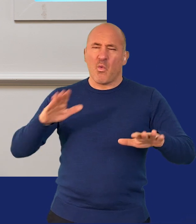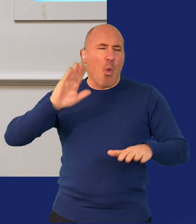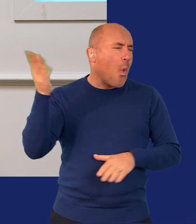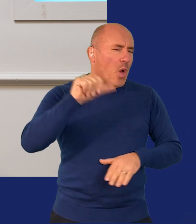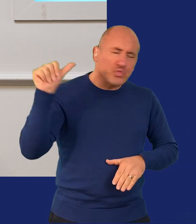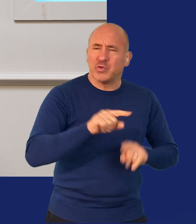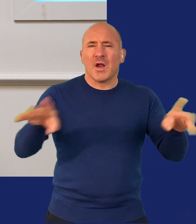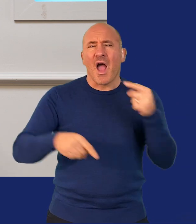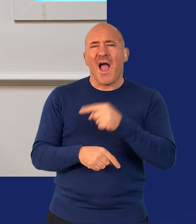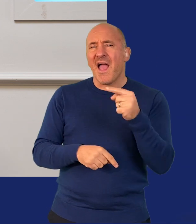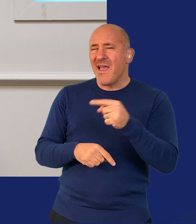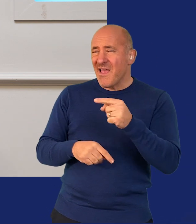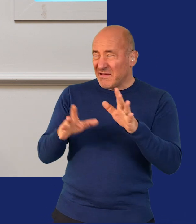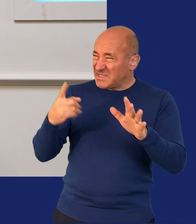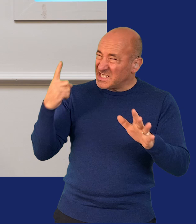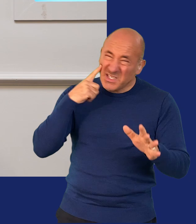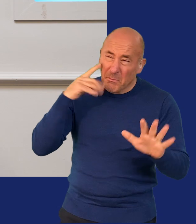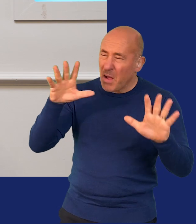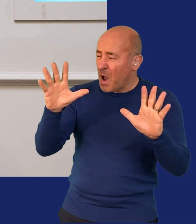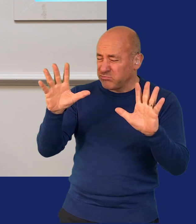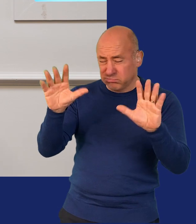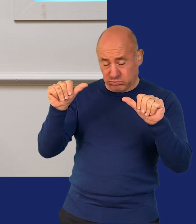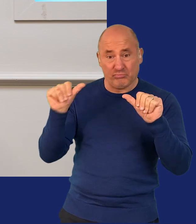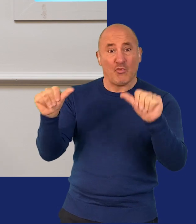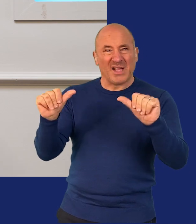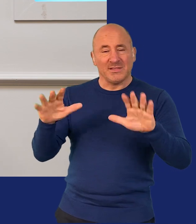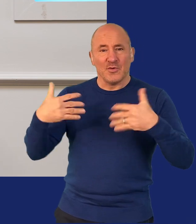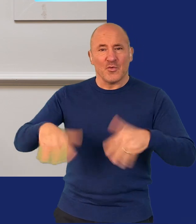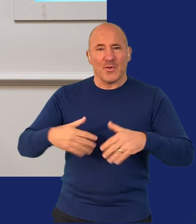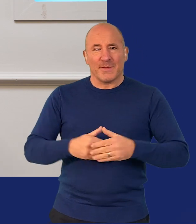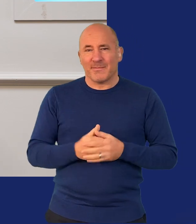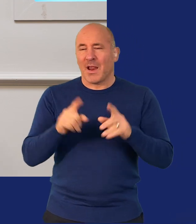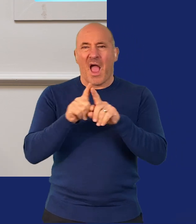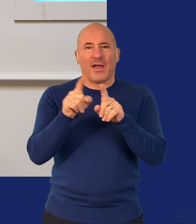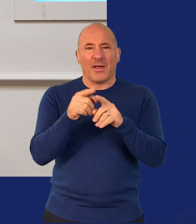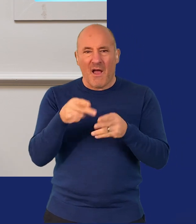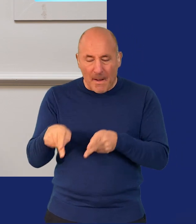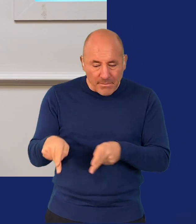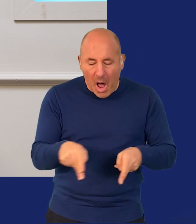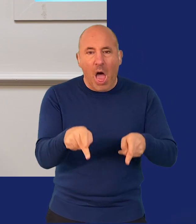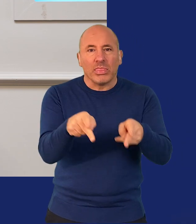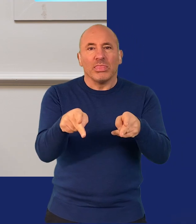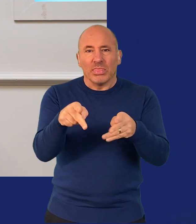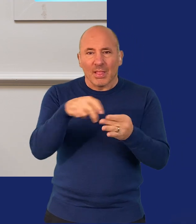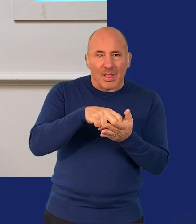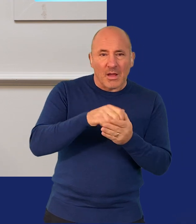So things like, um, there are, there are colored pathways leading you to different parts of the building.